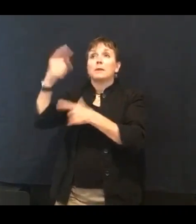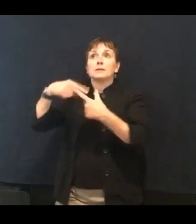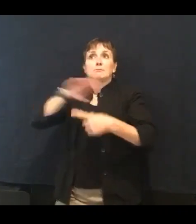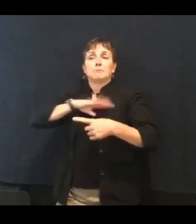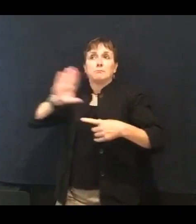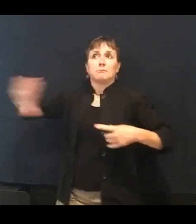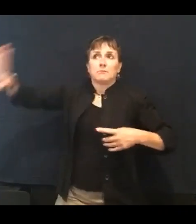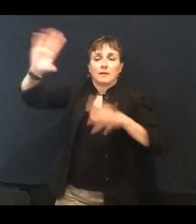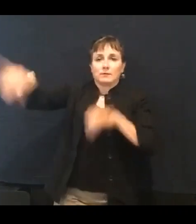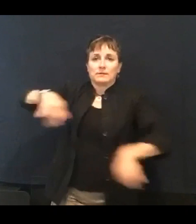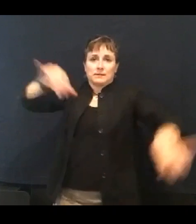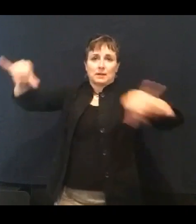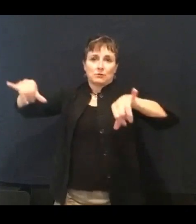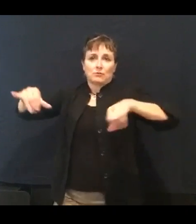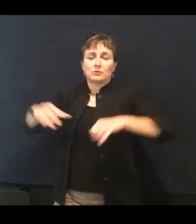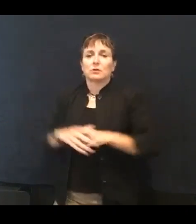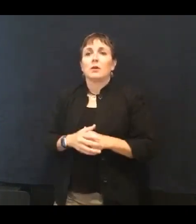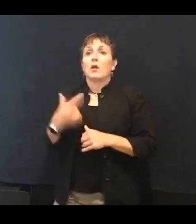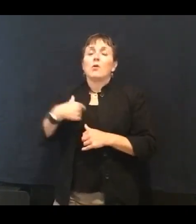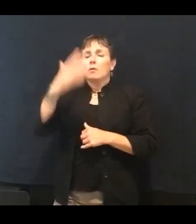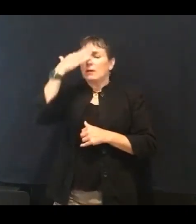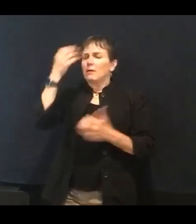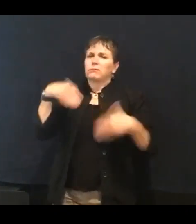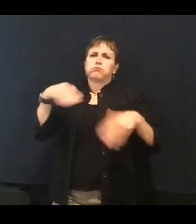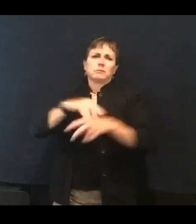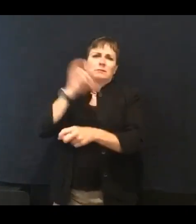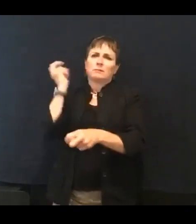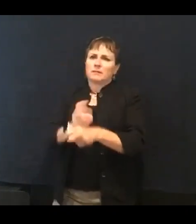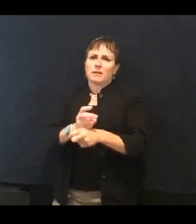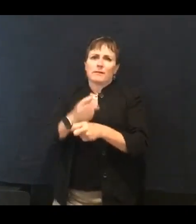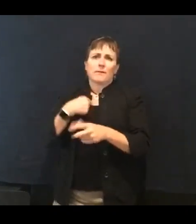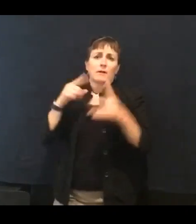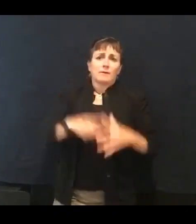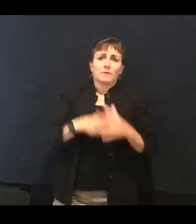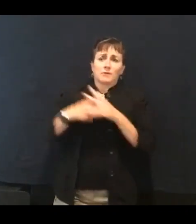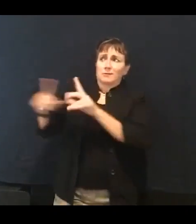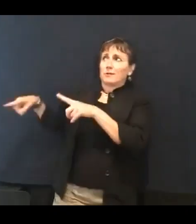We are aware of the challenges ahead. From start to finish, it costs about $2 billion